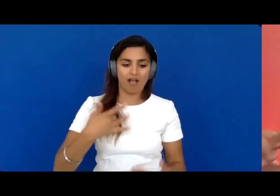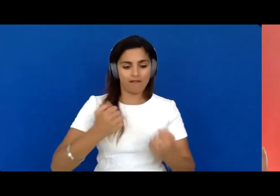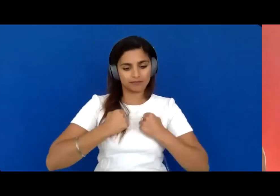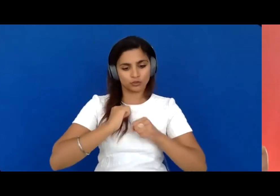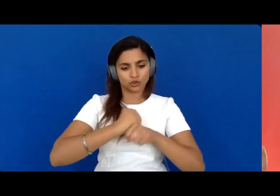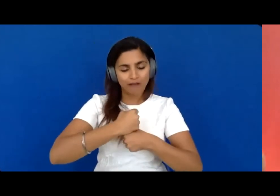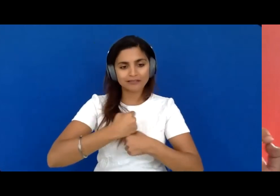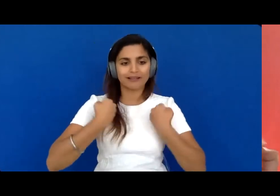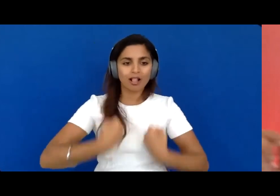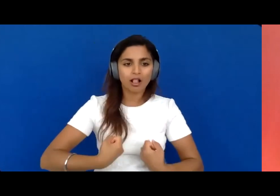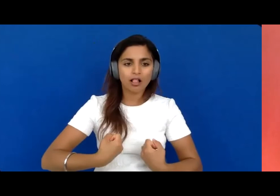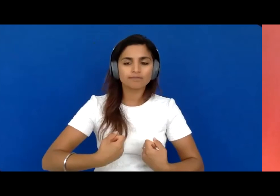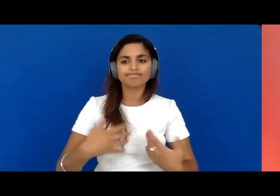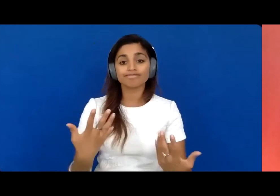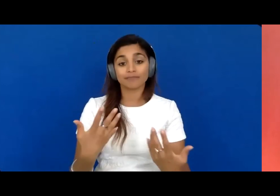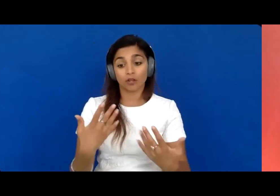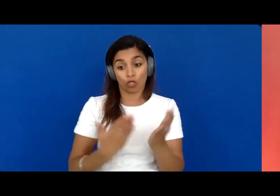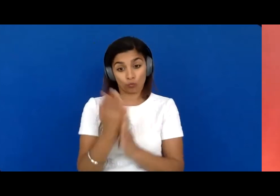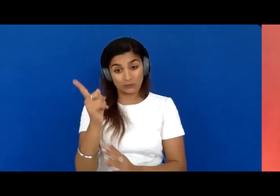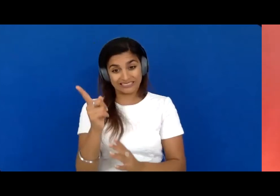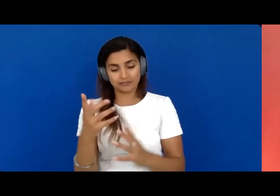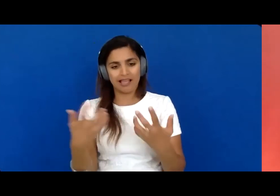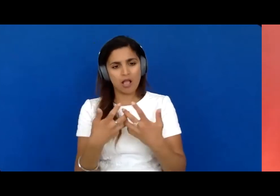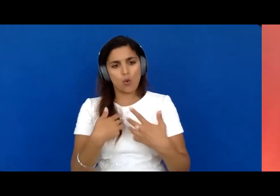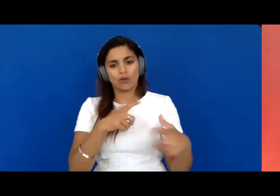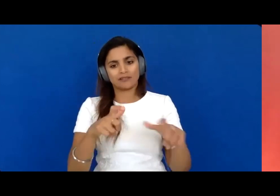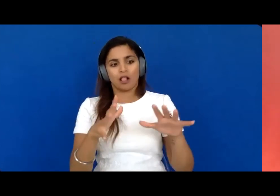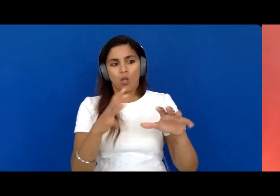do this how do we not use sight of a larger fight and imagination to enable